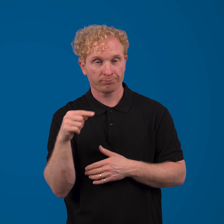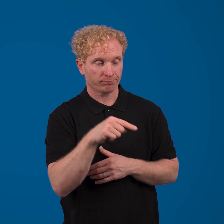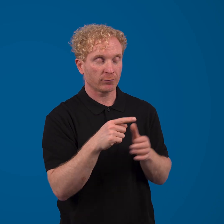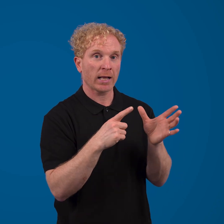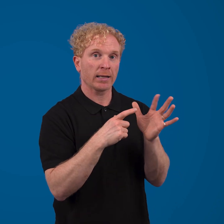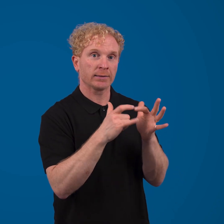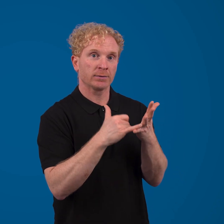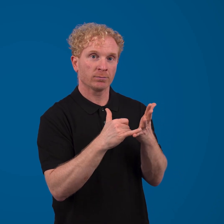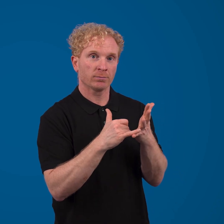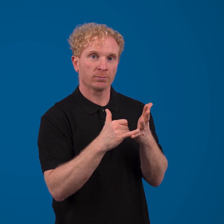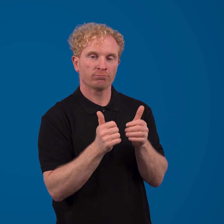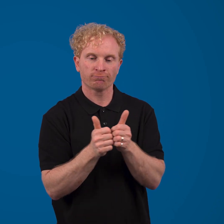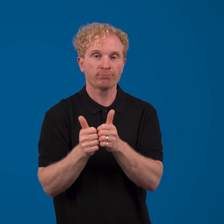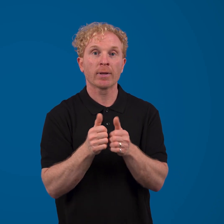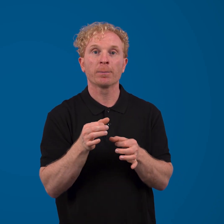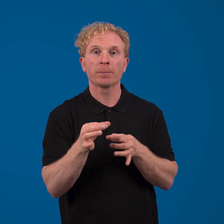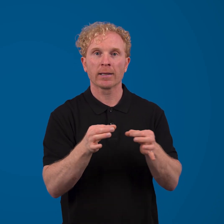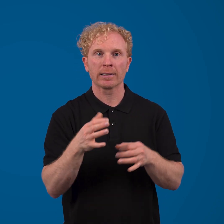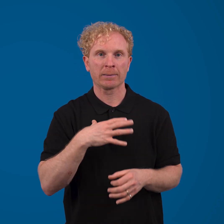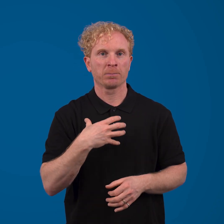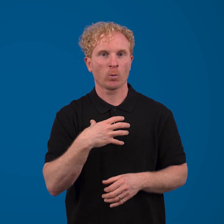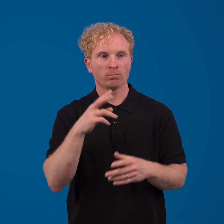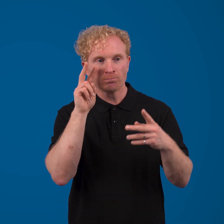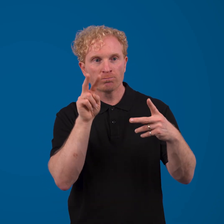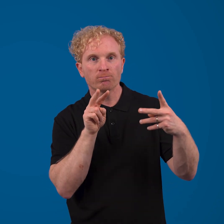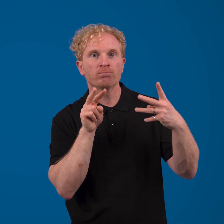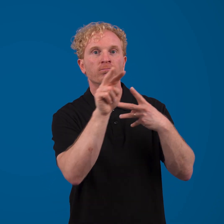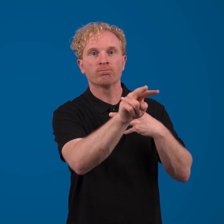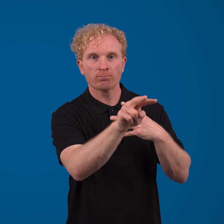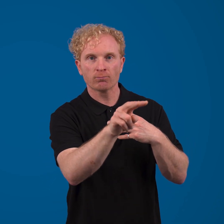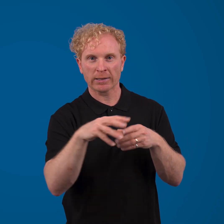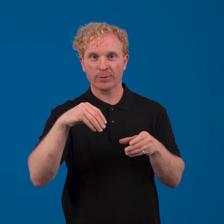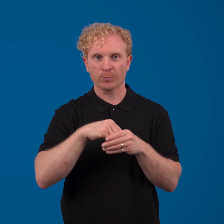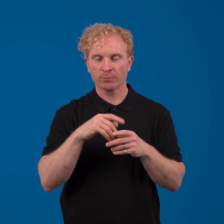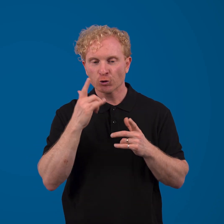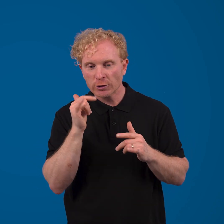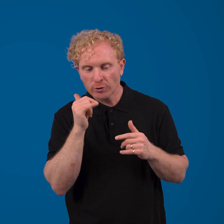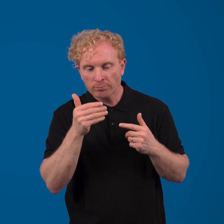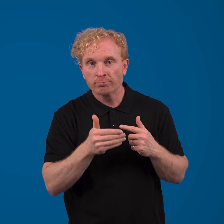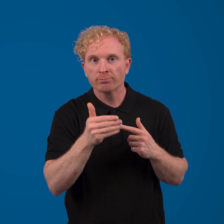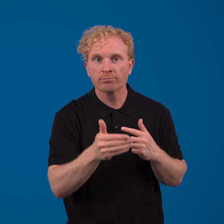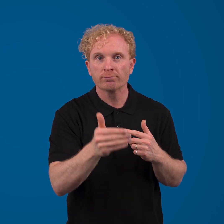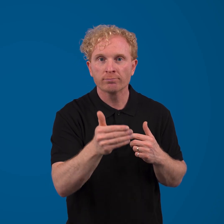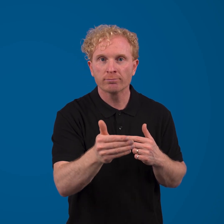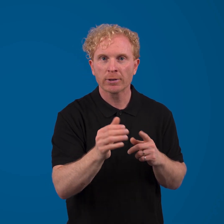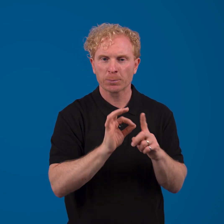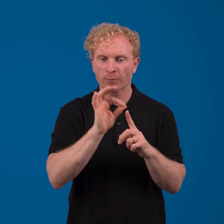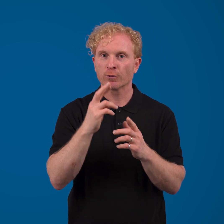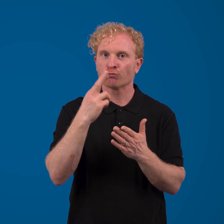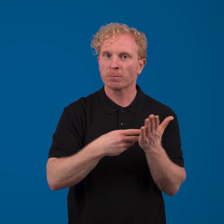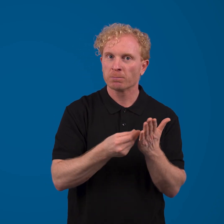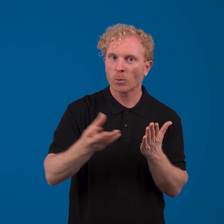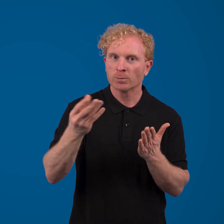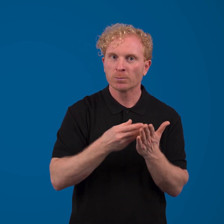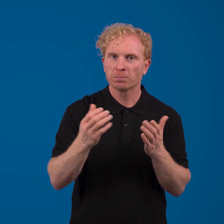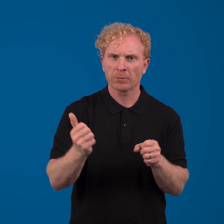and that ADS Associated Plans need more oversight, including check-in points and improved reporting,